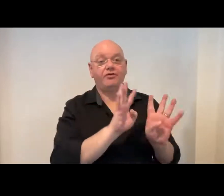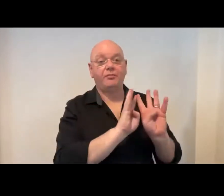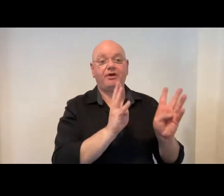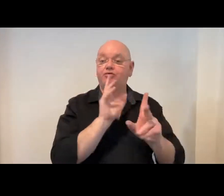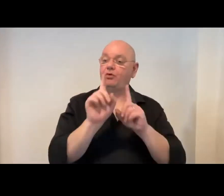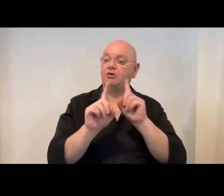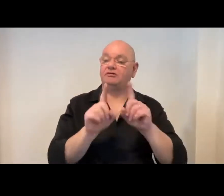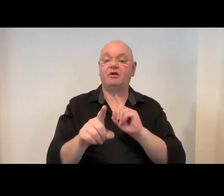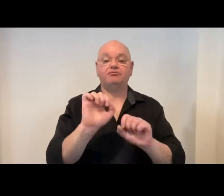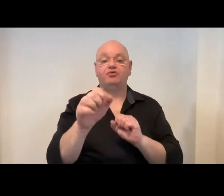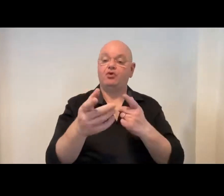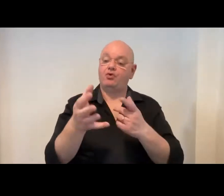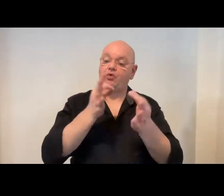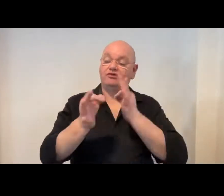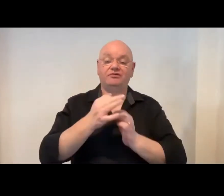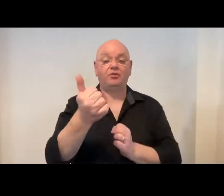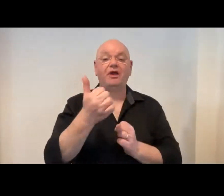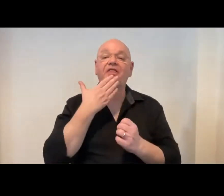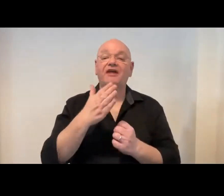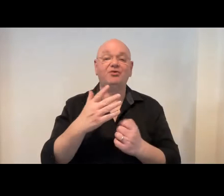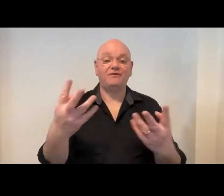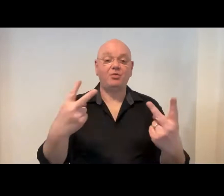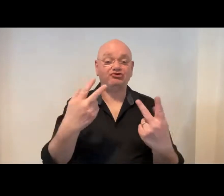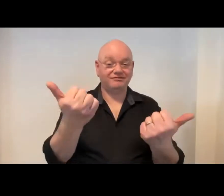moment, welfare only got two questions. I can't